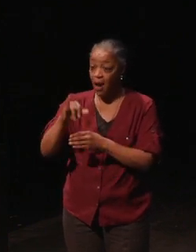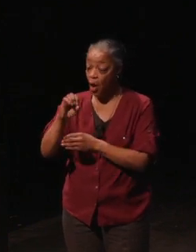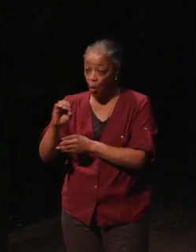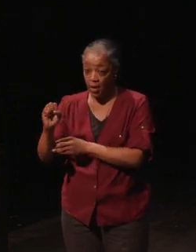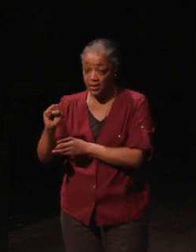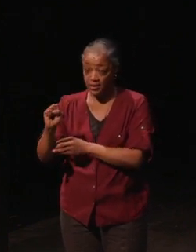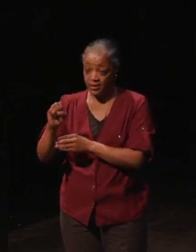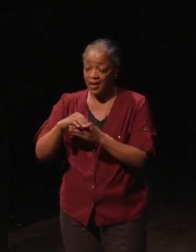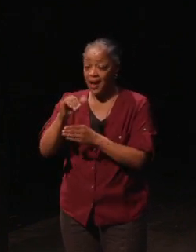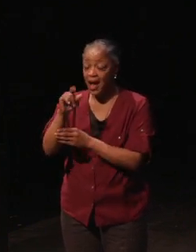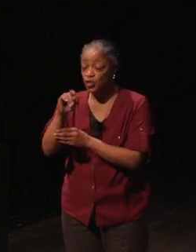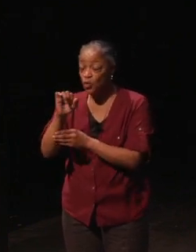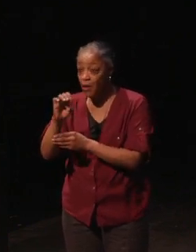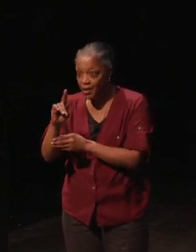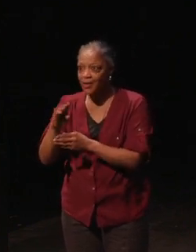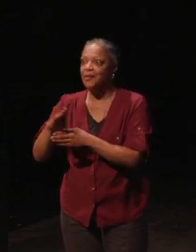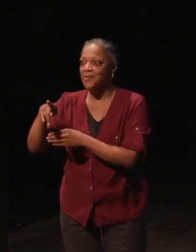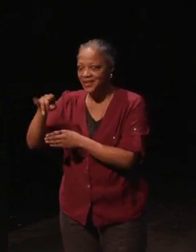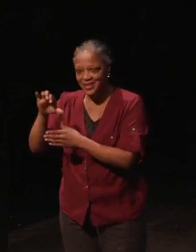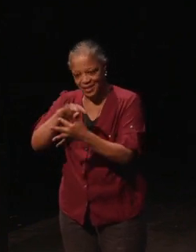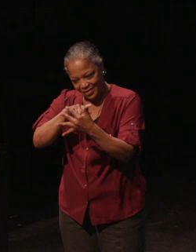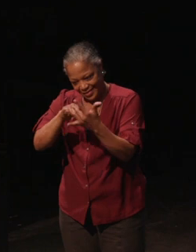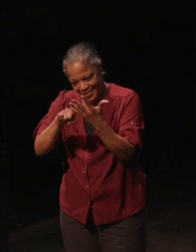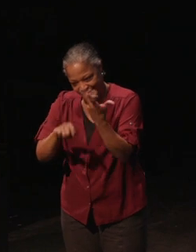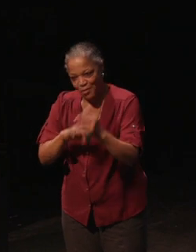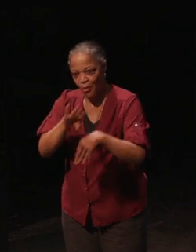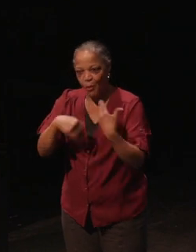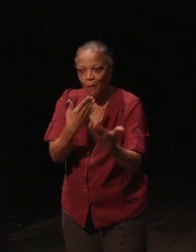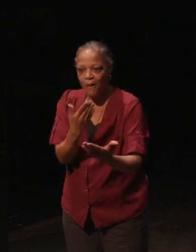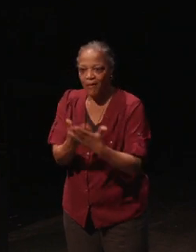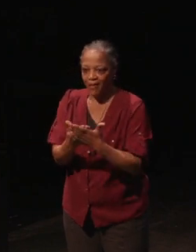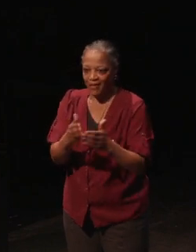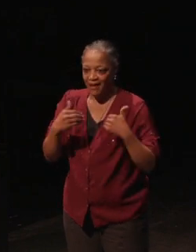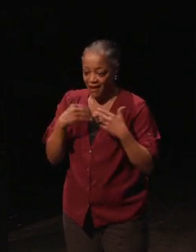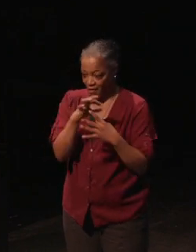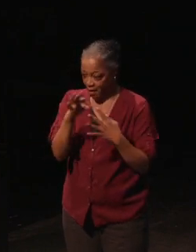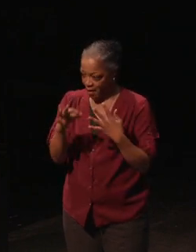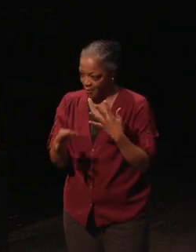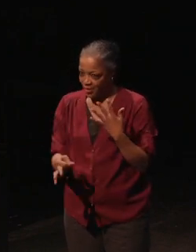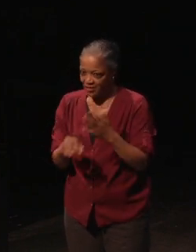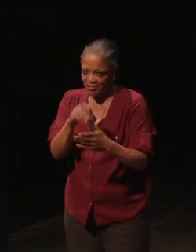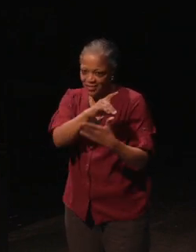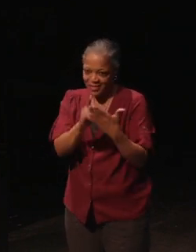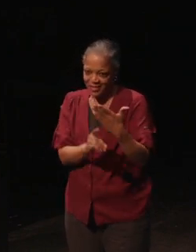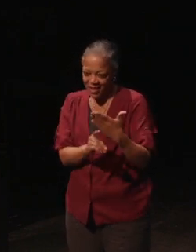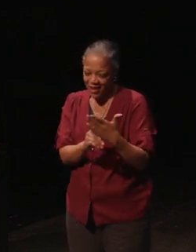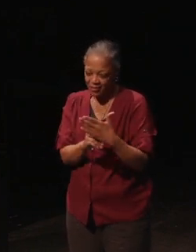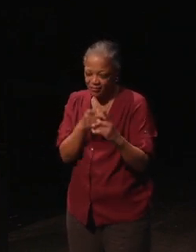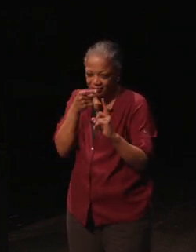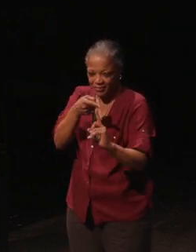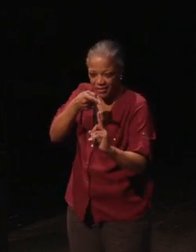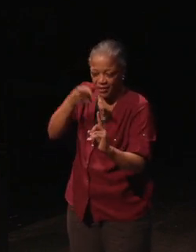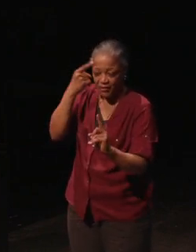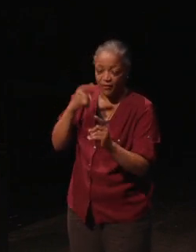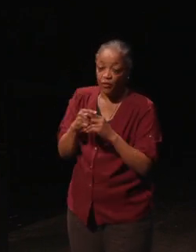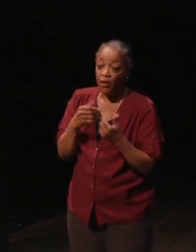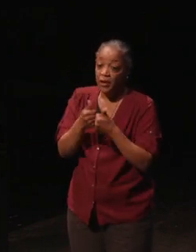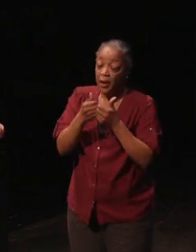Androids, PC, they all have options in their design specifically for games disabilities.